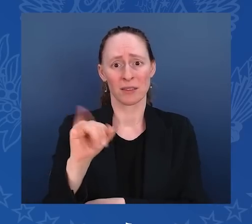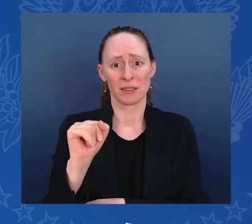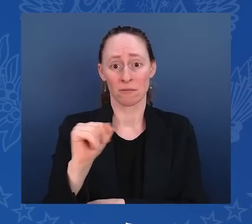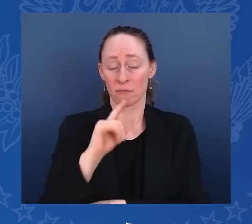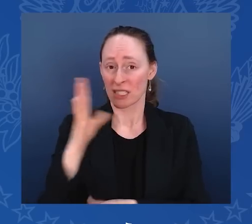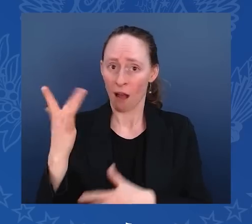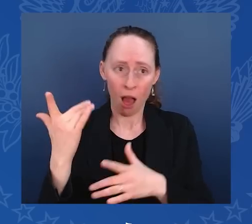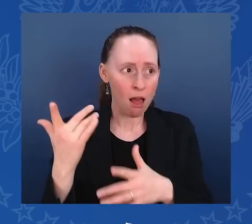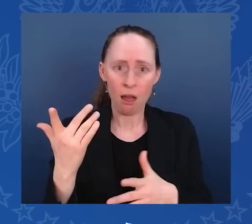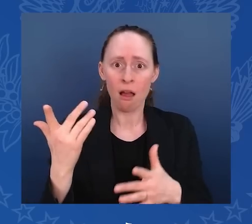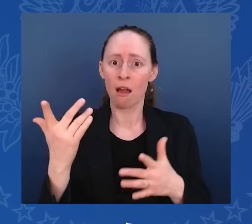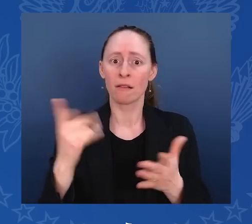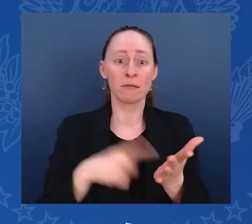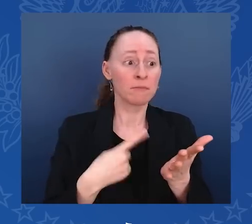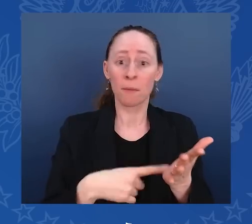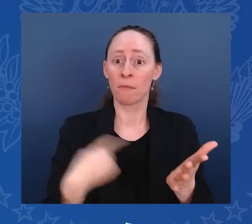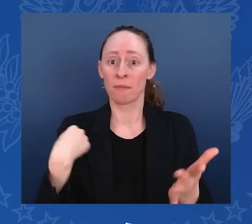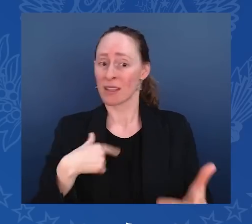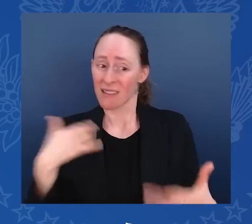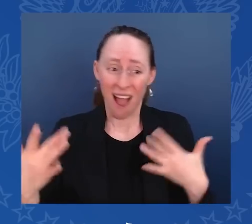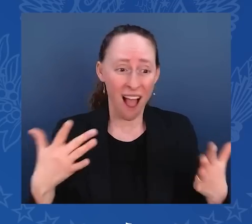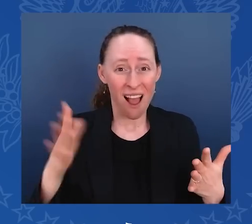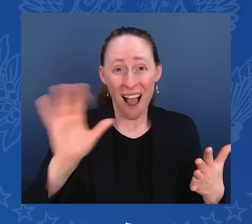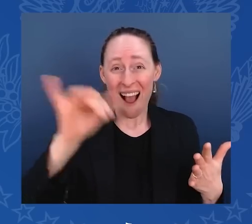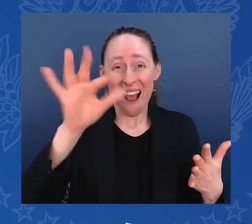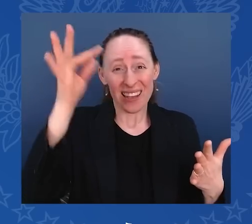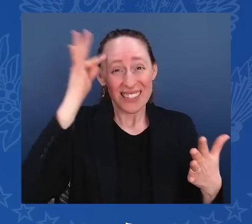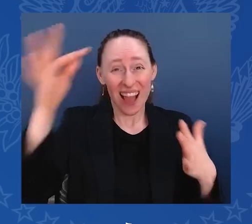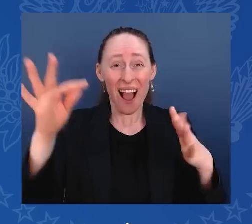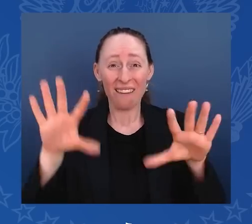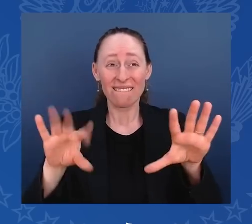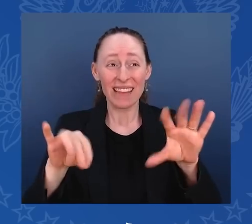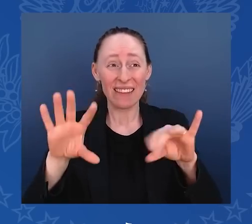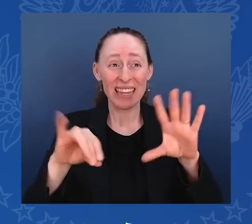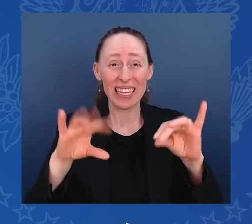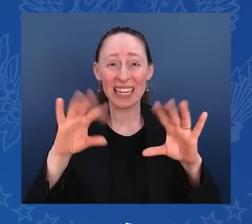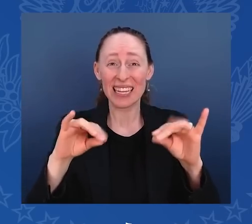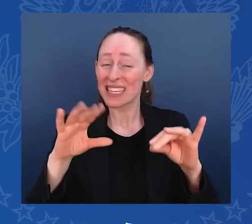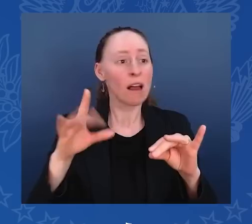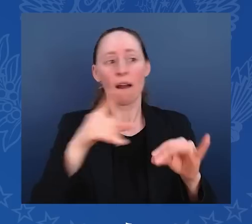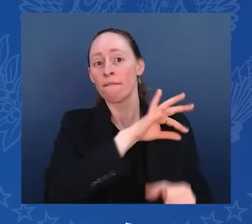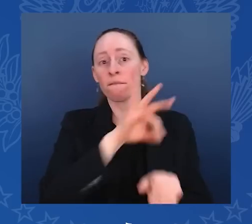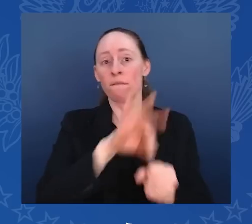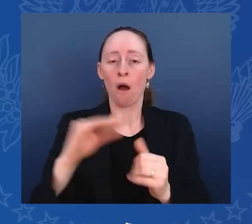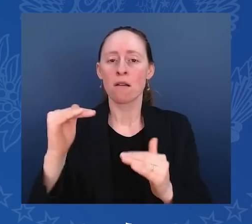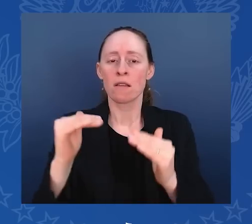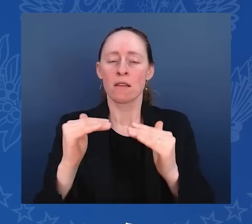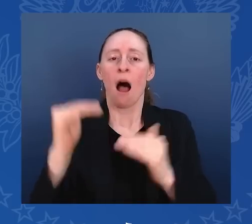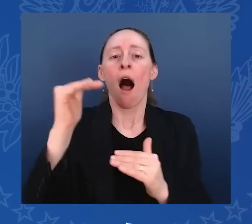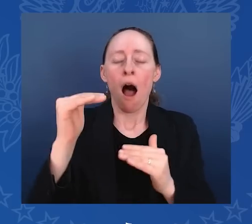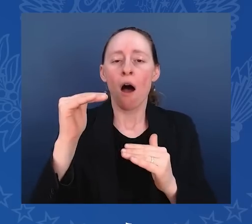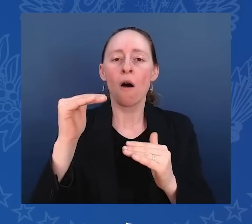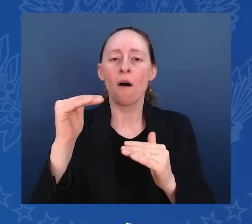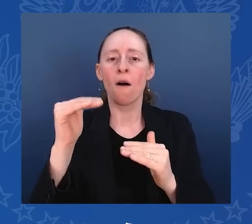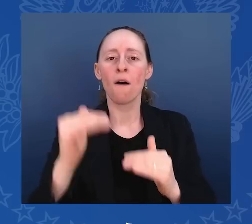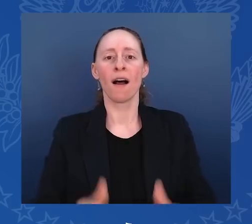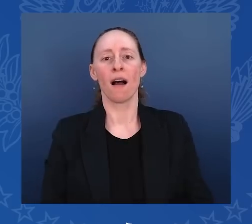Many of them were 50/50 and without her being here and she had to change our schedule, herr schedule often at last minute notice,